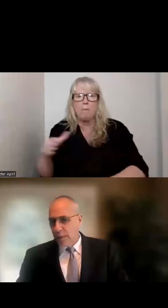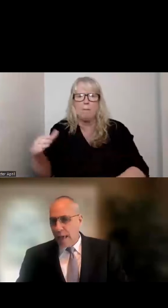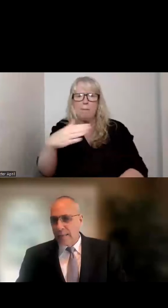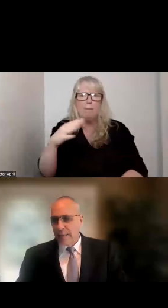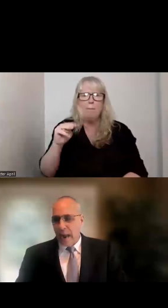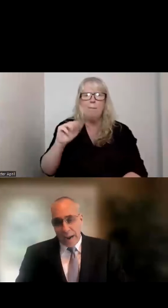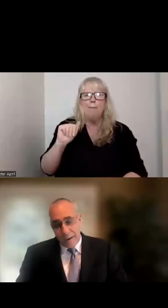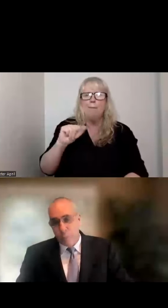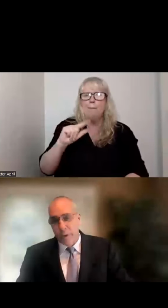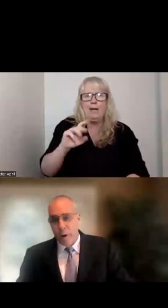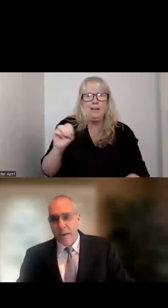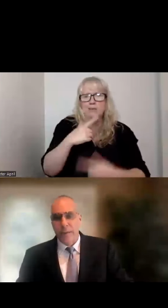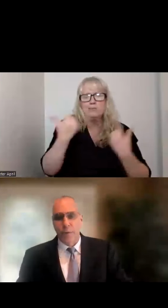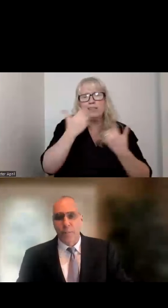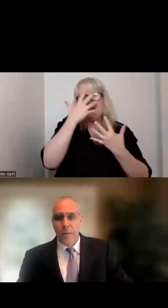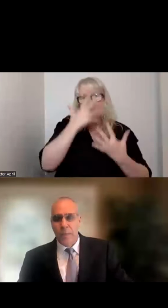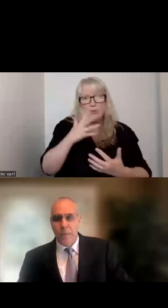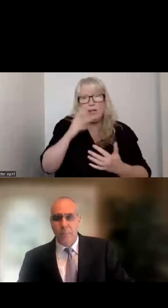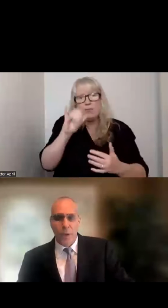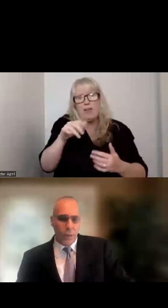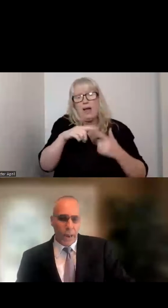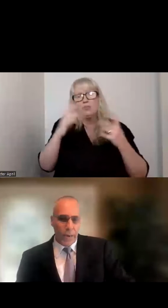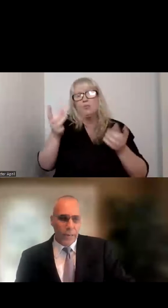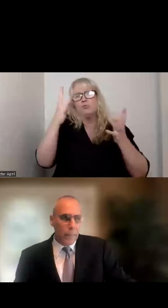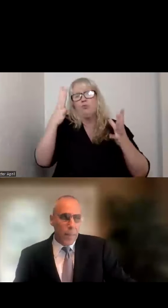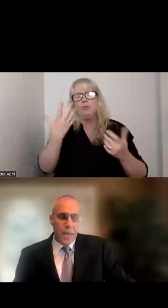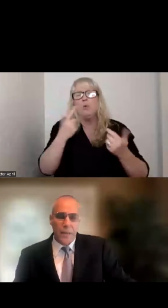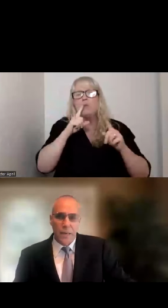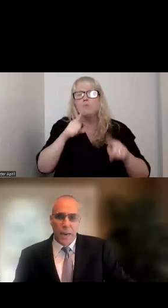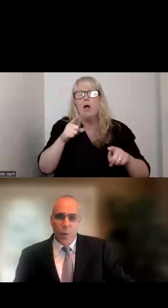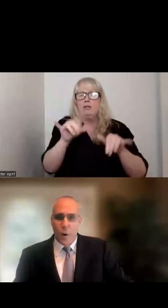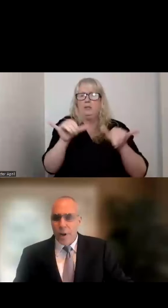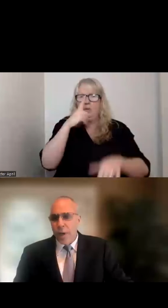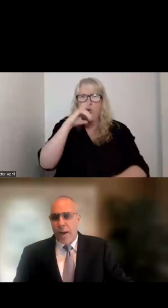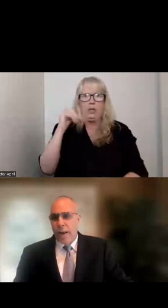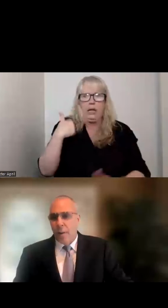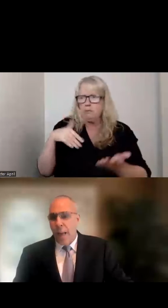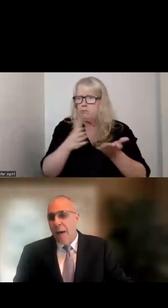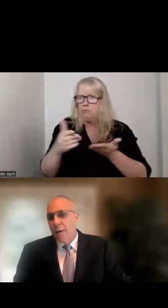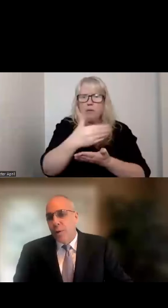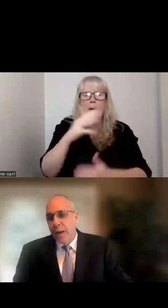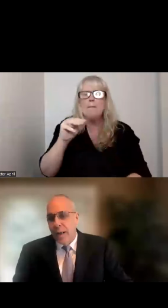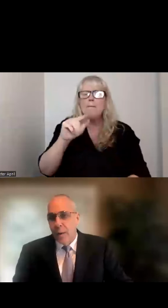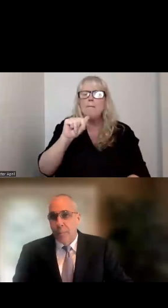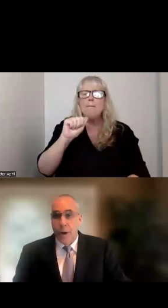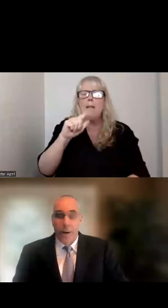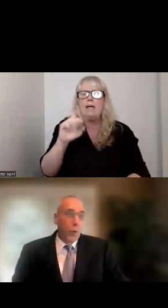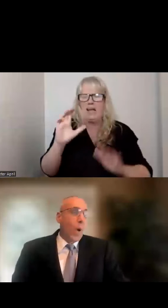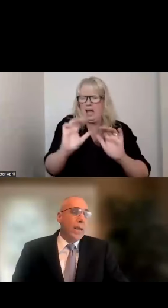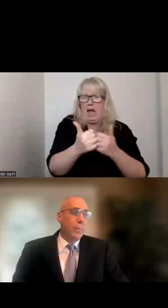THAT IS WHAT CRISIS RESPONSE SYSTEMS LOOK LIKE. WHERE DO YOU GET HELP? HOW DO YOU GET HELP? DO YOU HAVE TO WAIT?